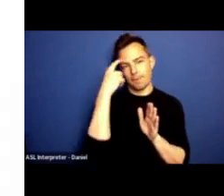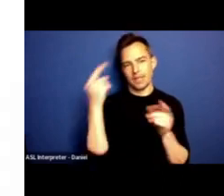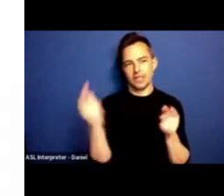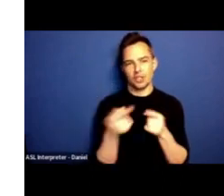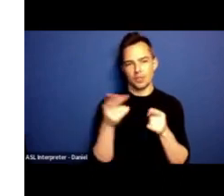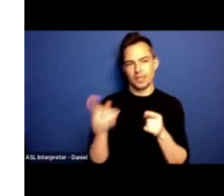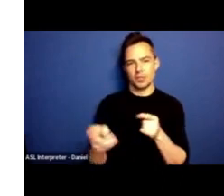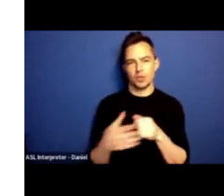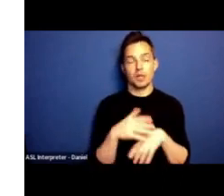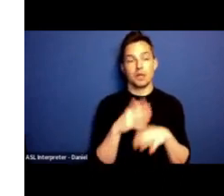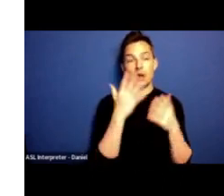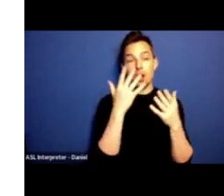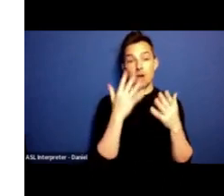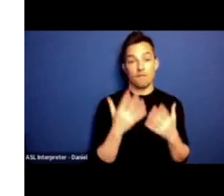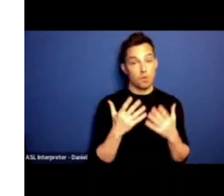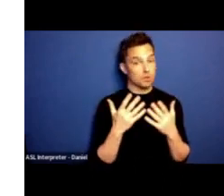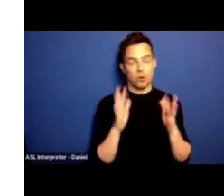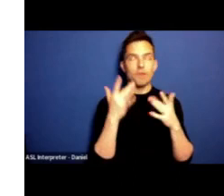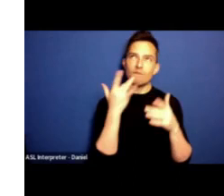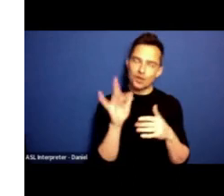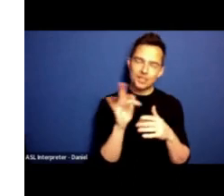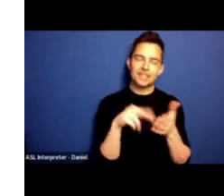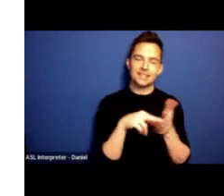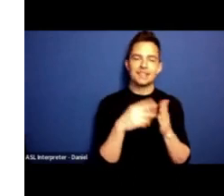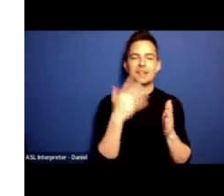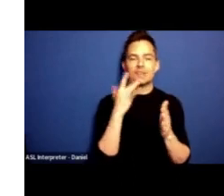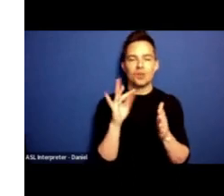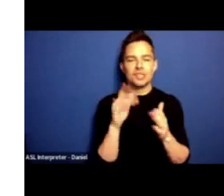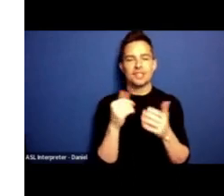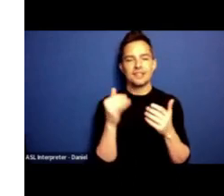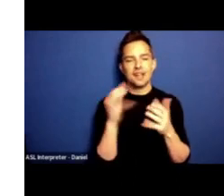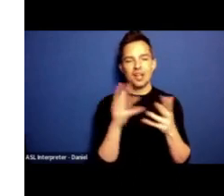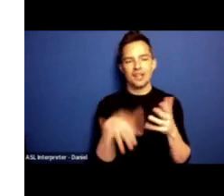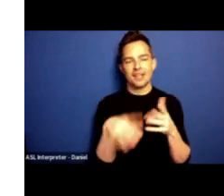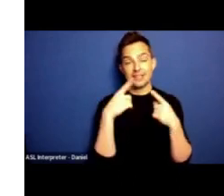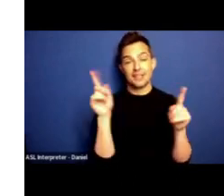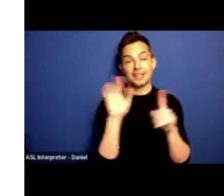unfortunately, that I mean, fortunately that a lot of that success was from the inside of